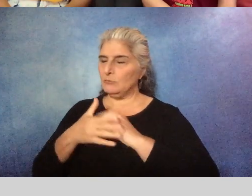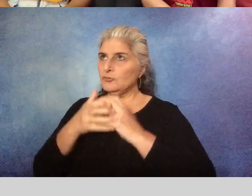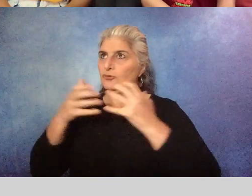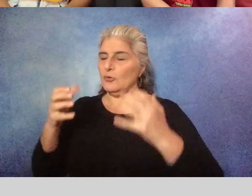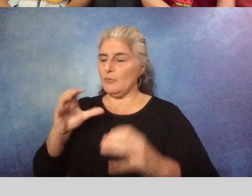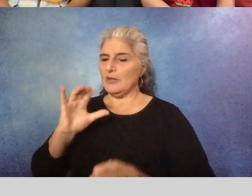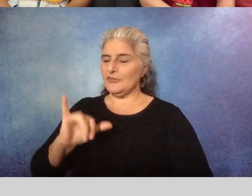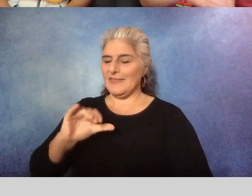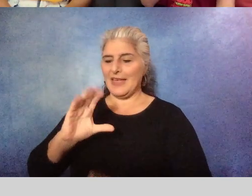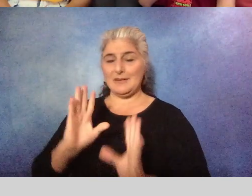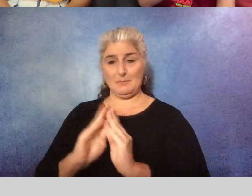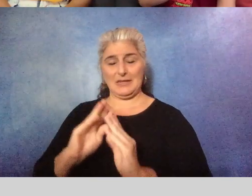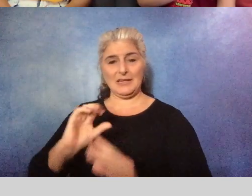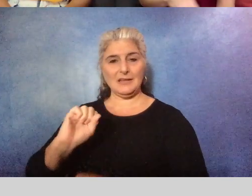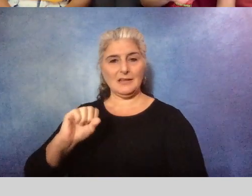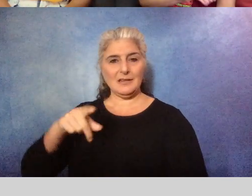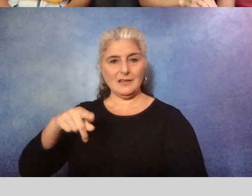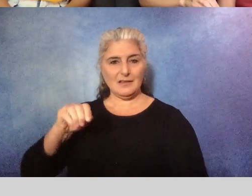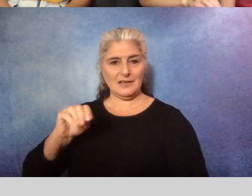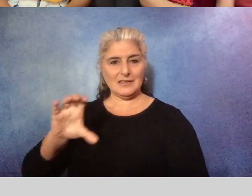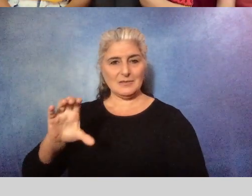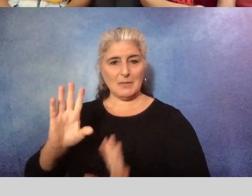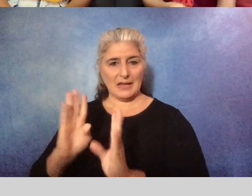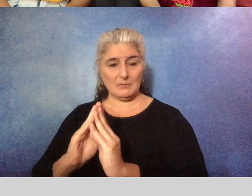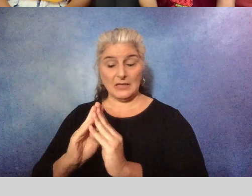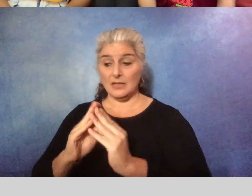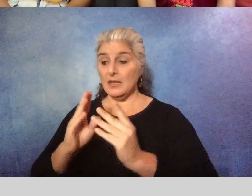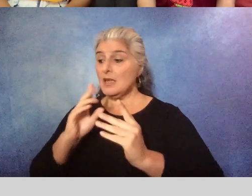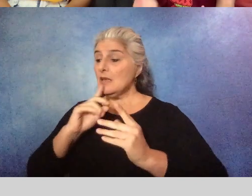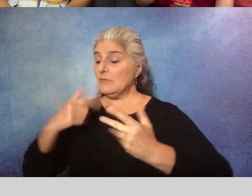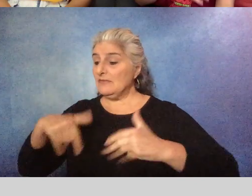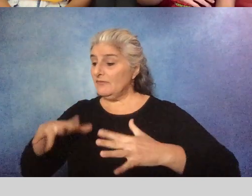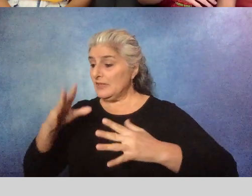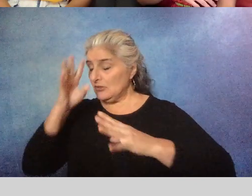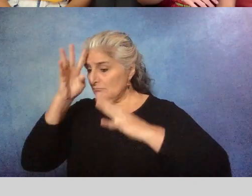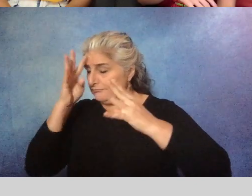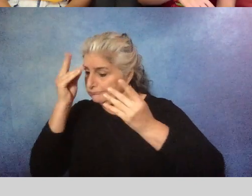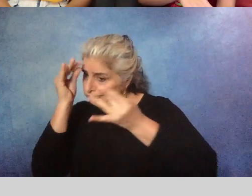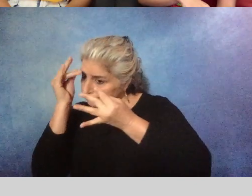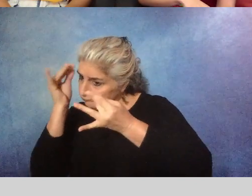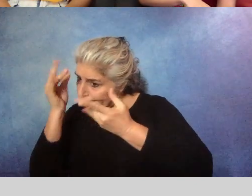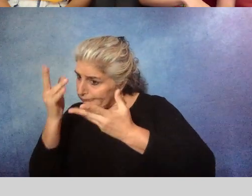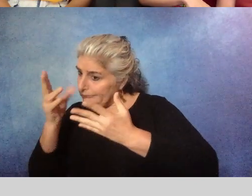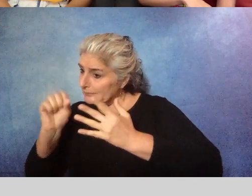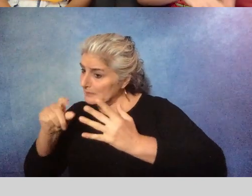And after everything was specced, sometimes it would go back to design,